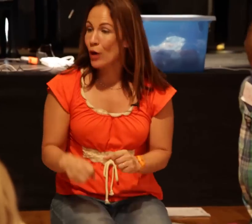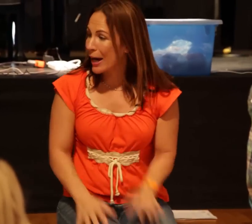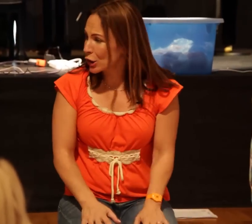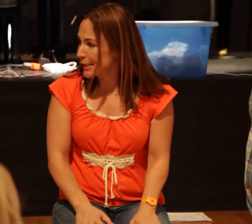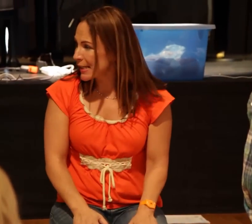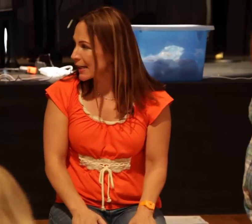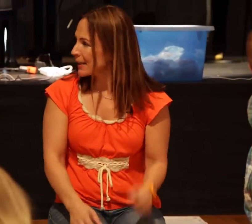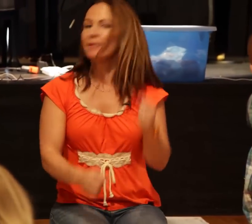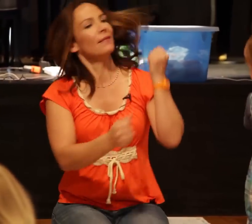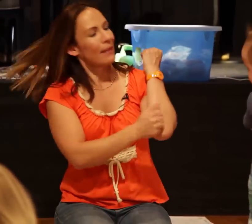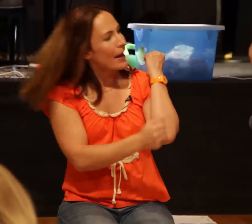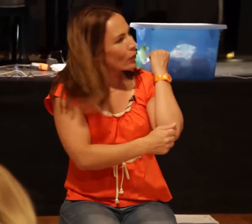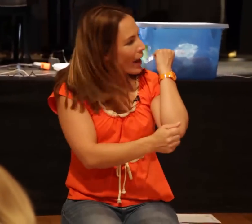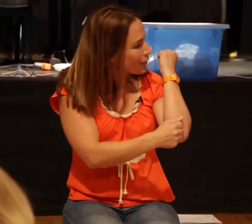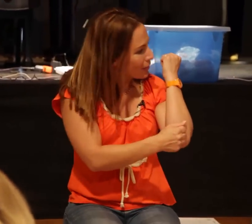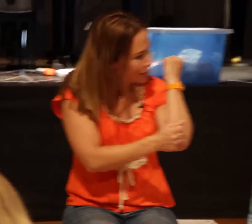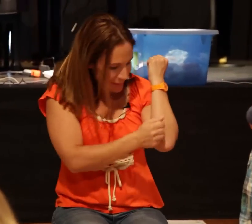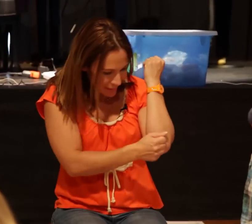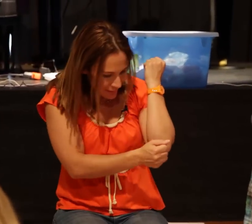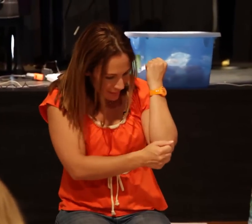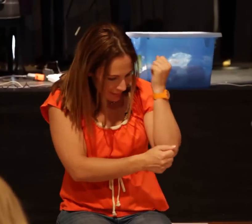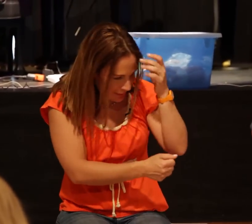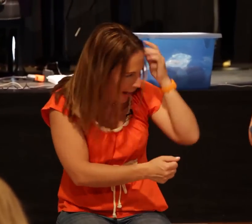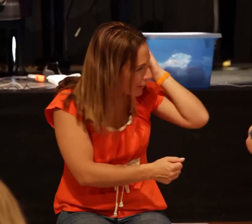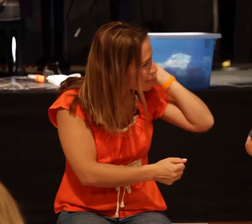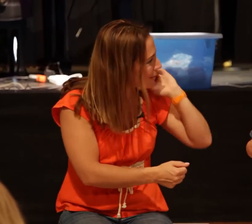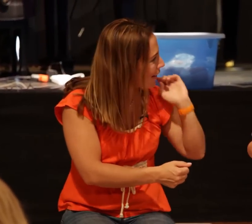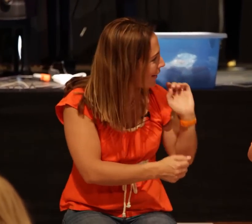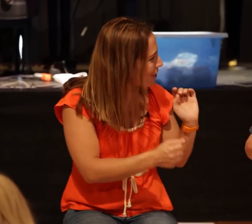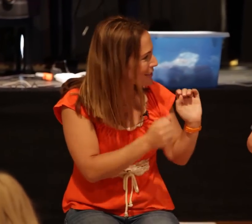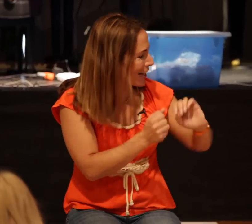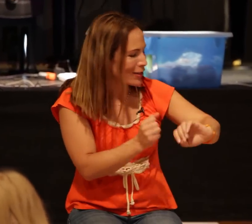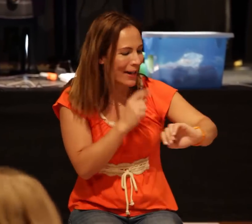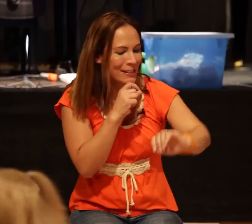And CRACKERS. And CRACKERS. CRACKERS. Shad's signing CRACKERS.